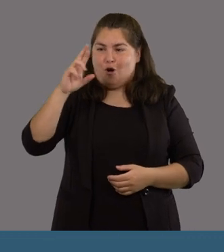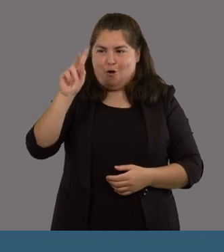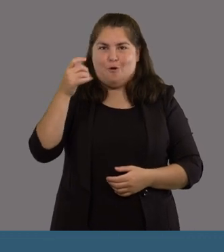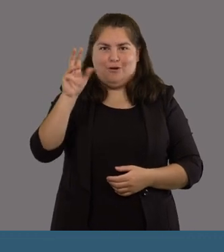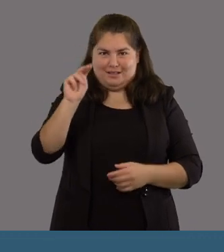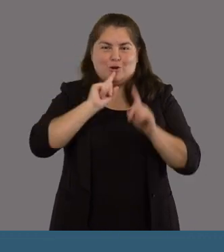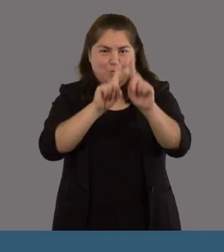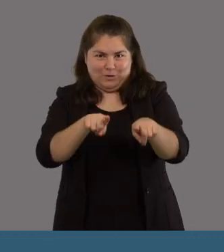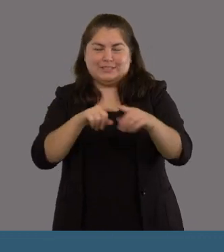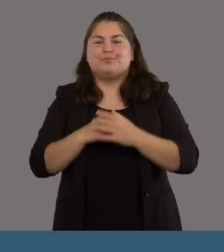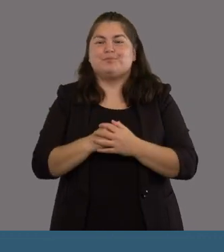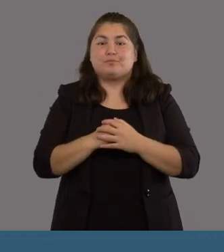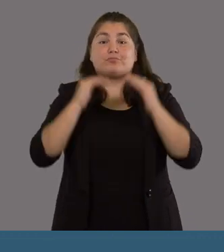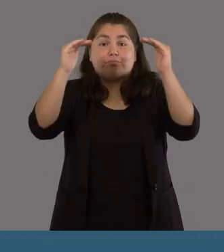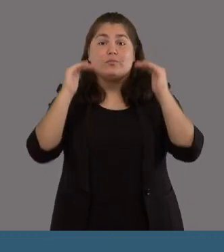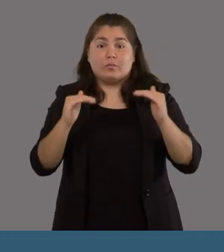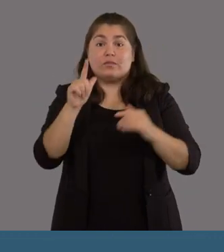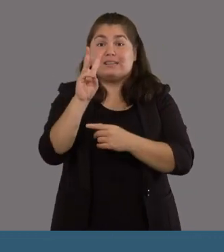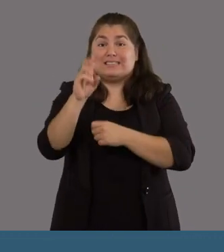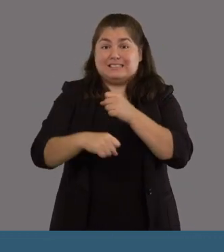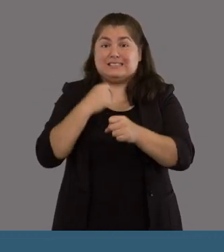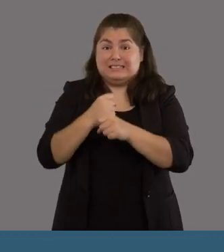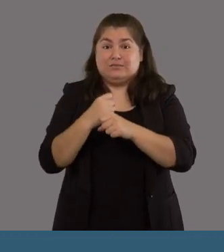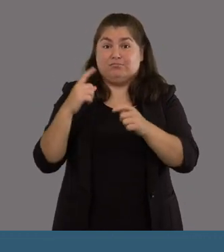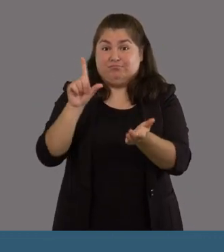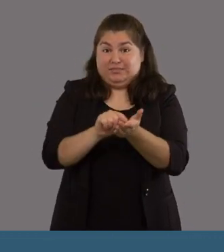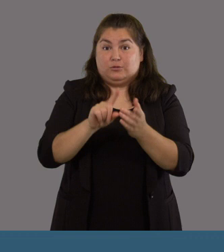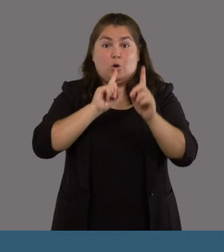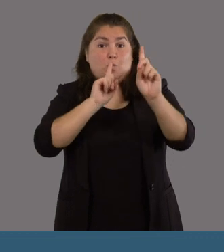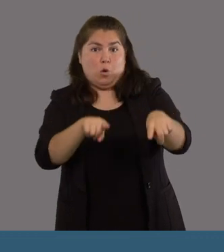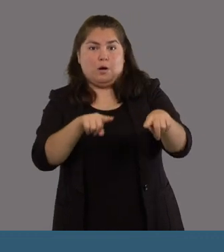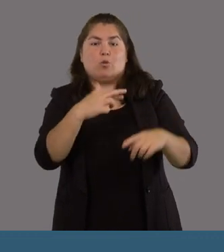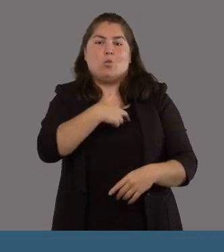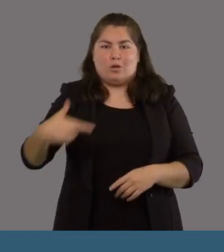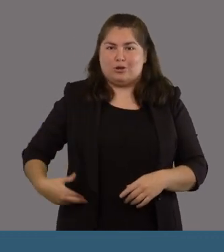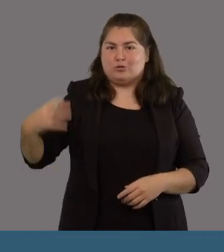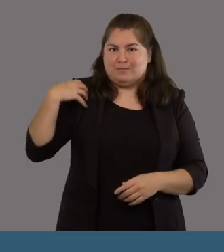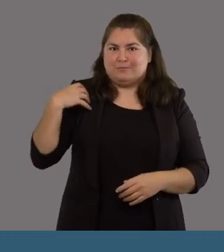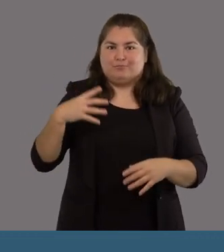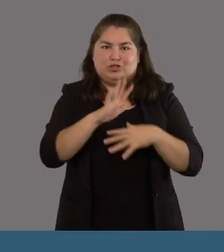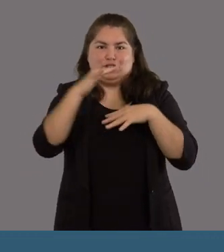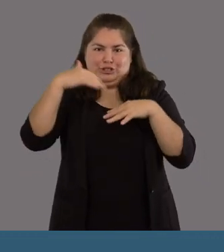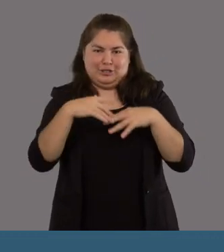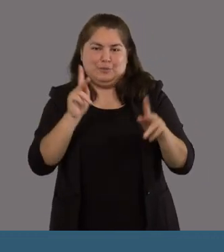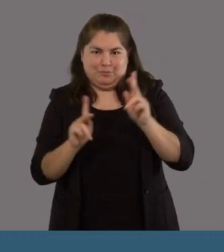• 26 years since the release of the report of the Royal Commission on Aboriginal Peoples;